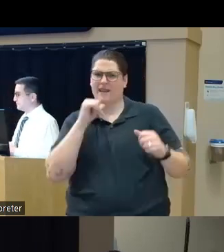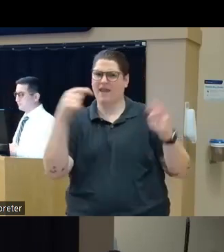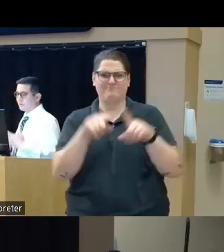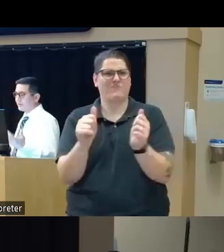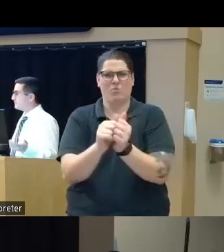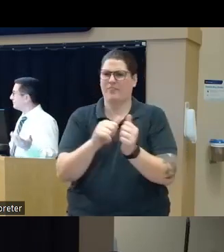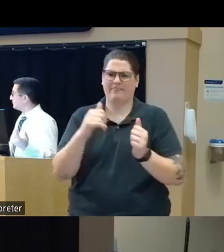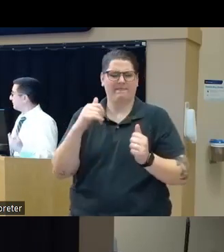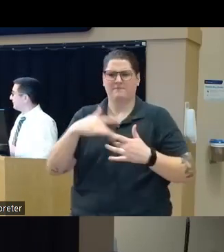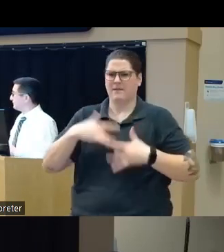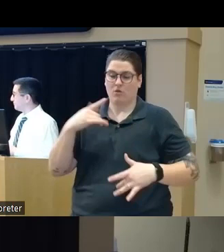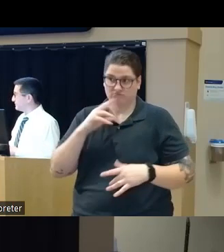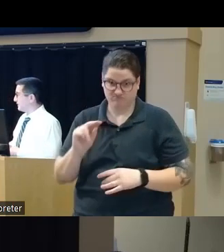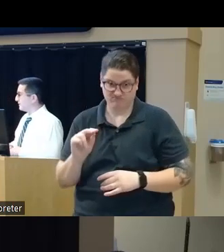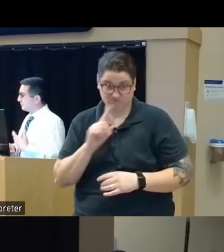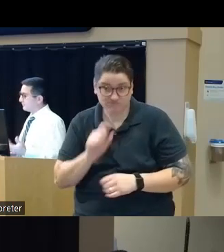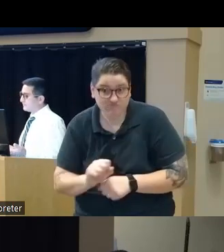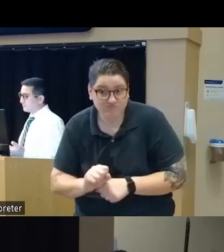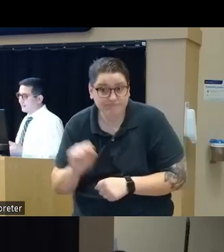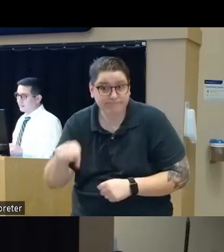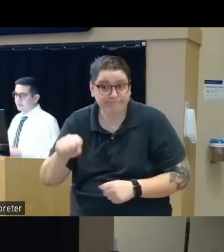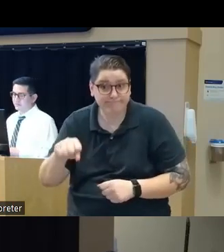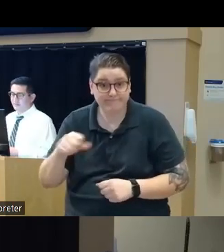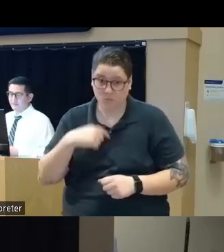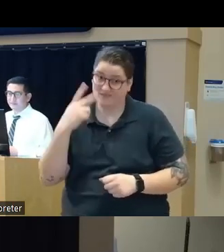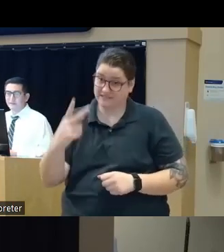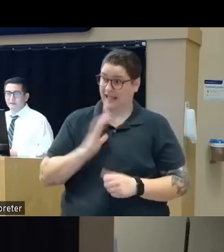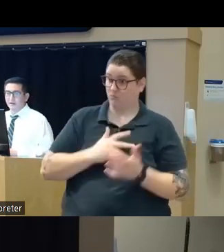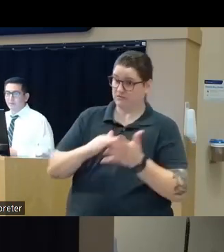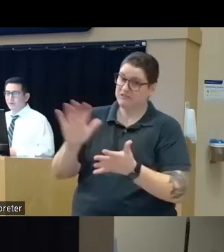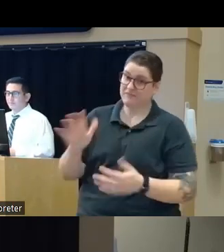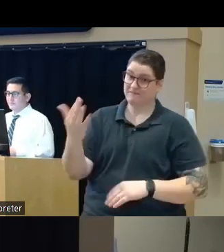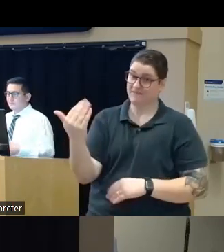case so the current estimates are about 15 percent we've seen a bit higher in our studies uh where